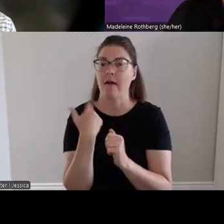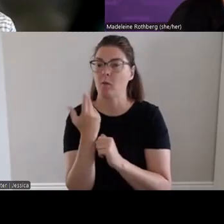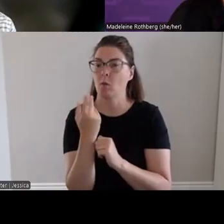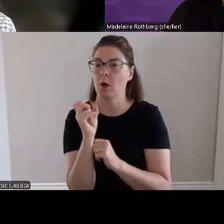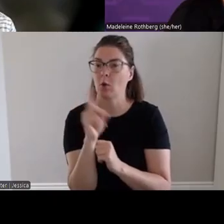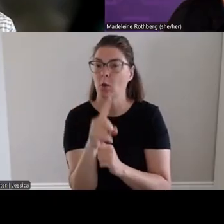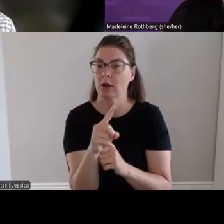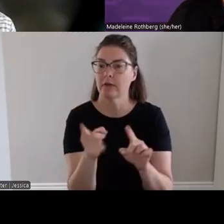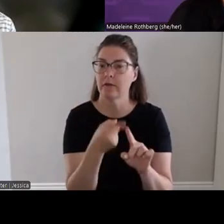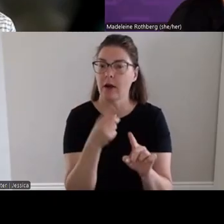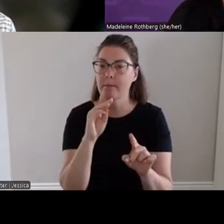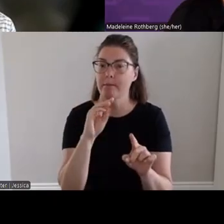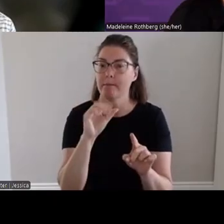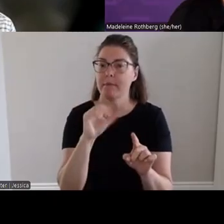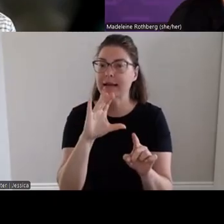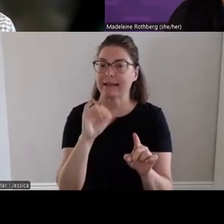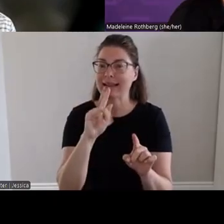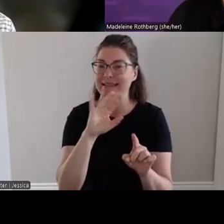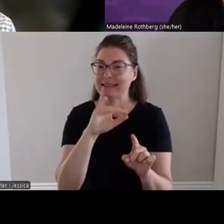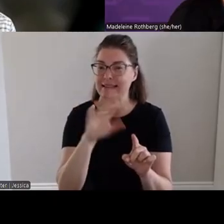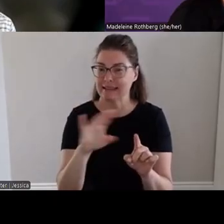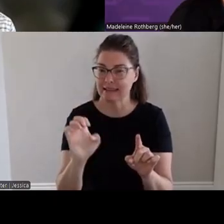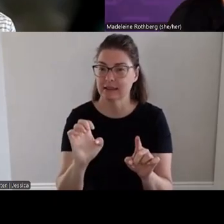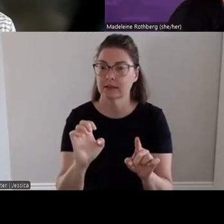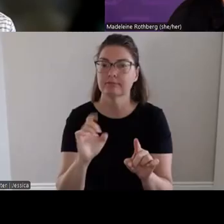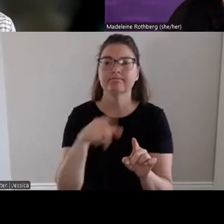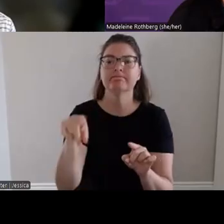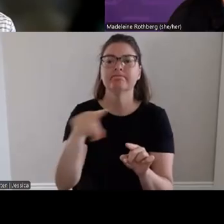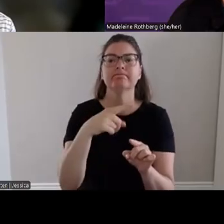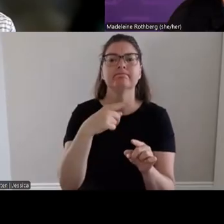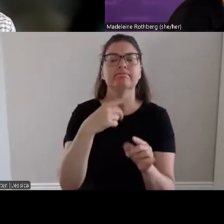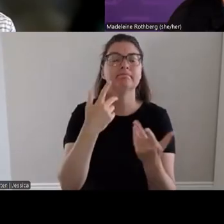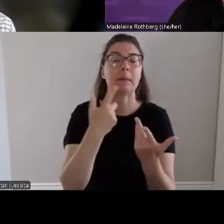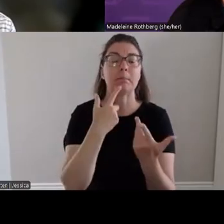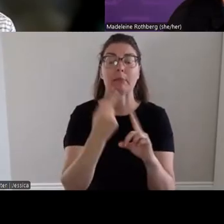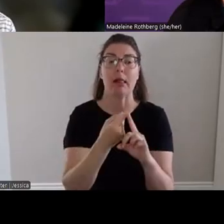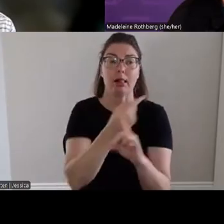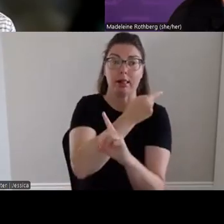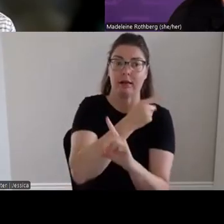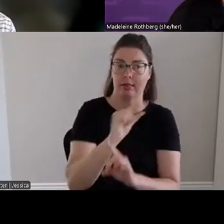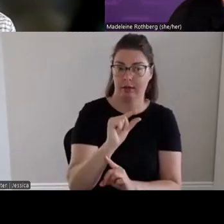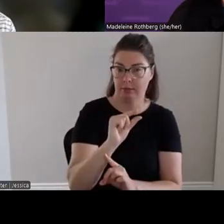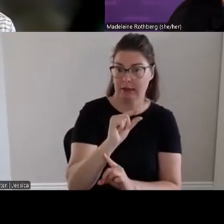“So, for the group, this is perhaps outside the scope of this task force,